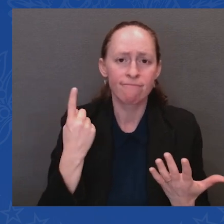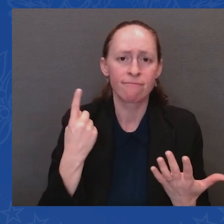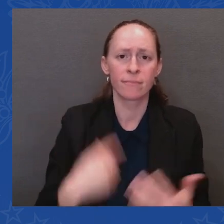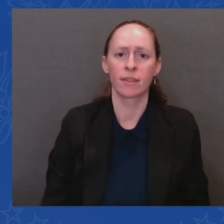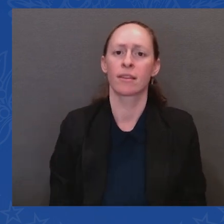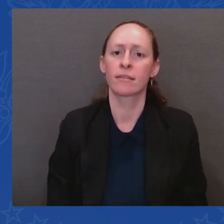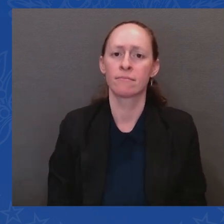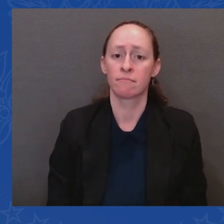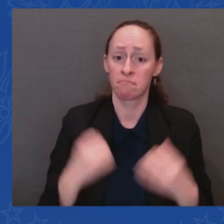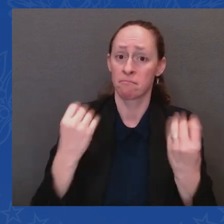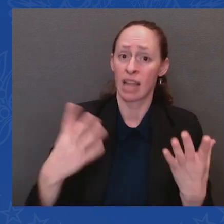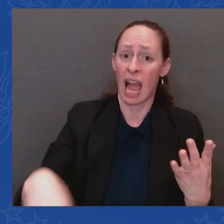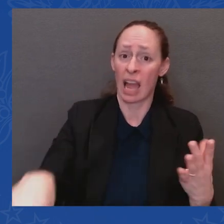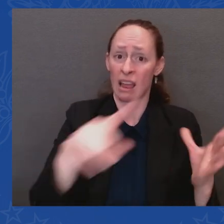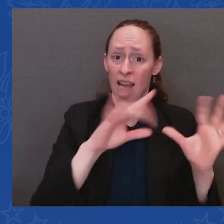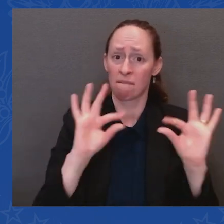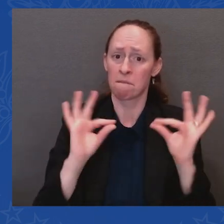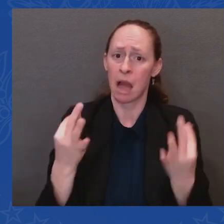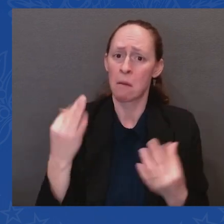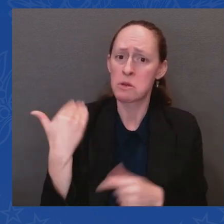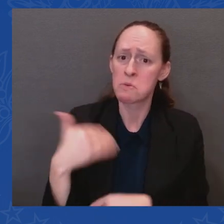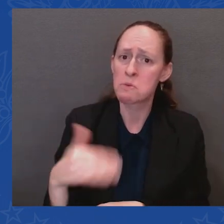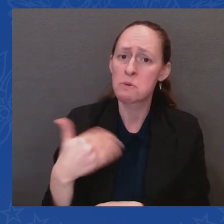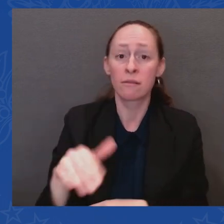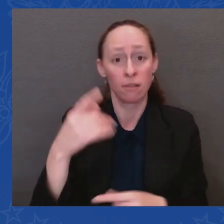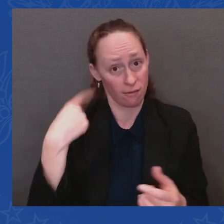Well, we must remember only 1 percent --